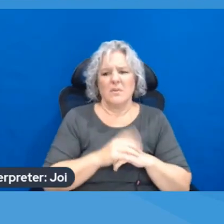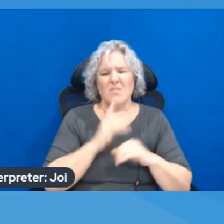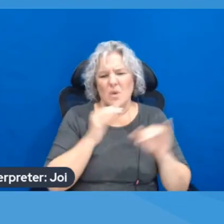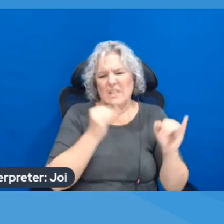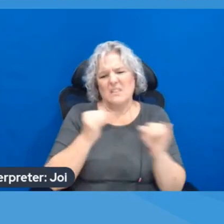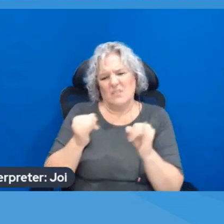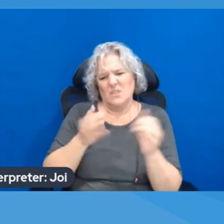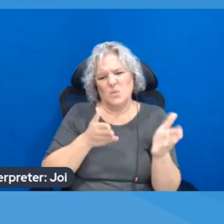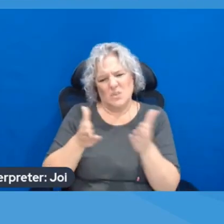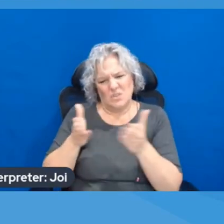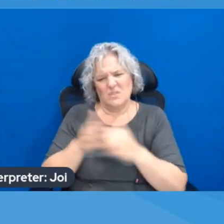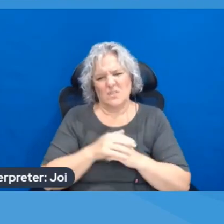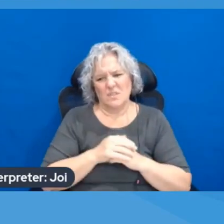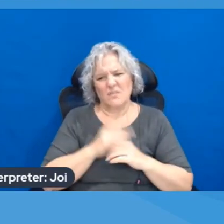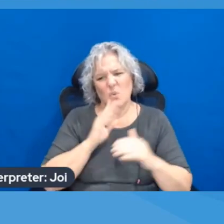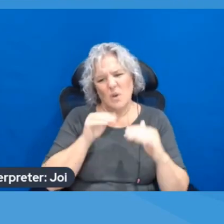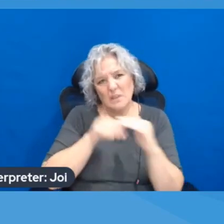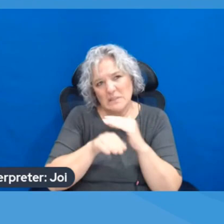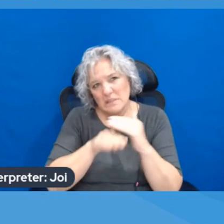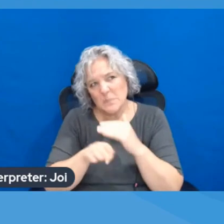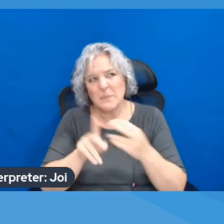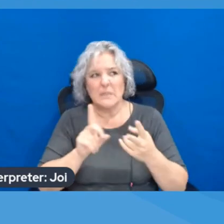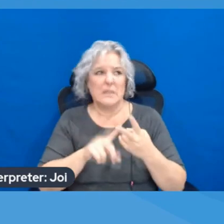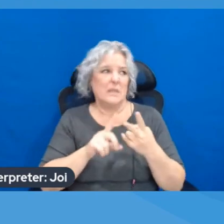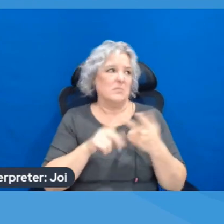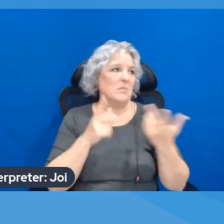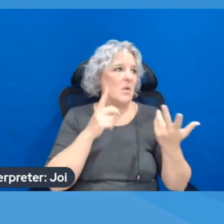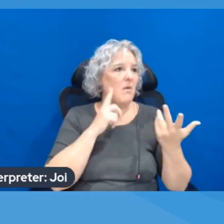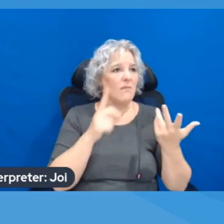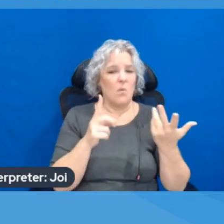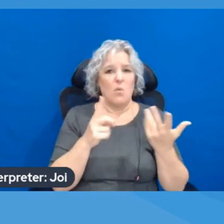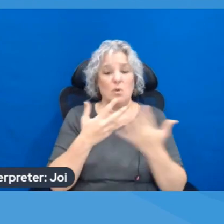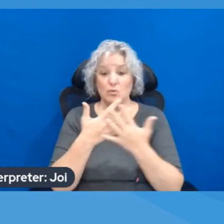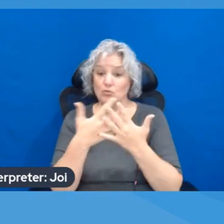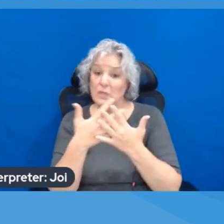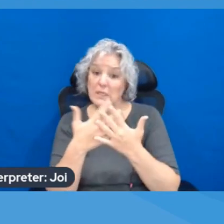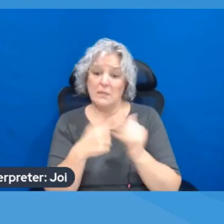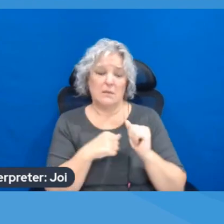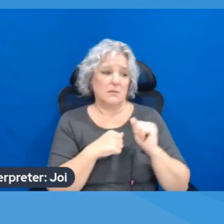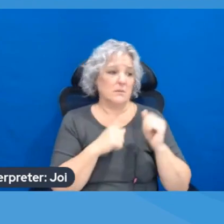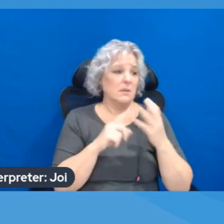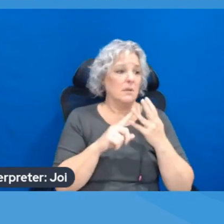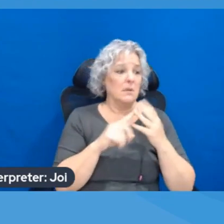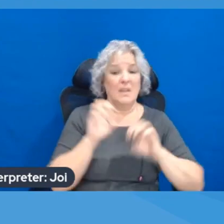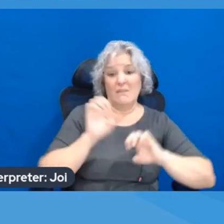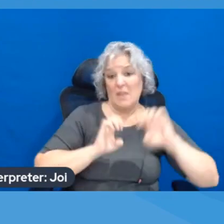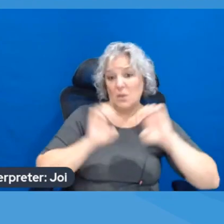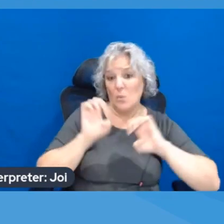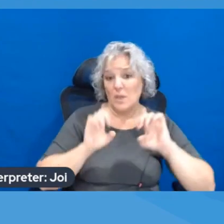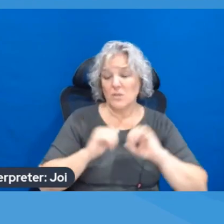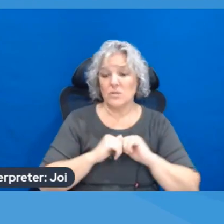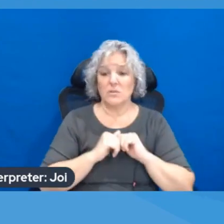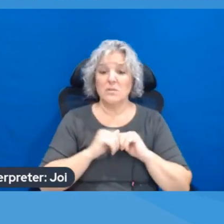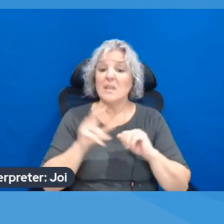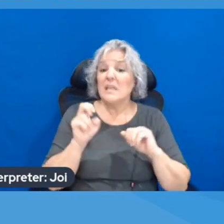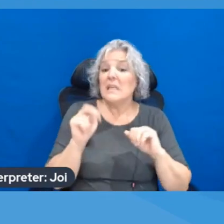in terms of accessibility, in terms of screenings, in terms of evaluation and even in terms of provision